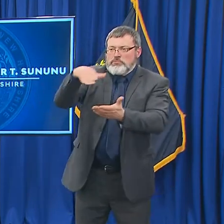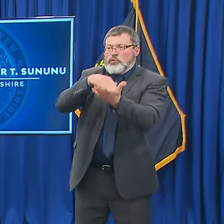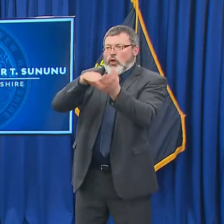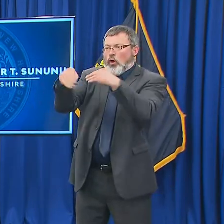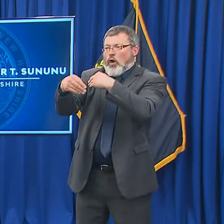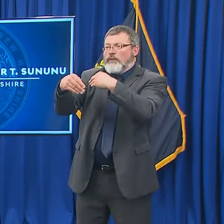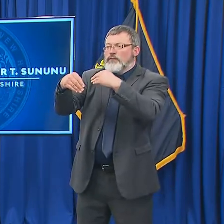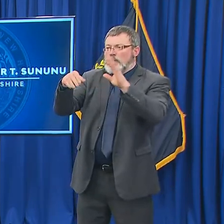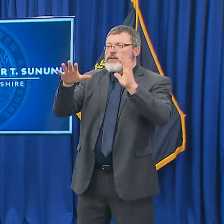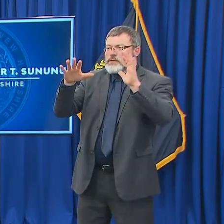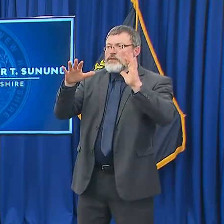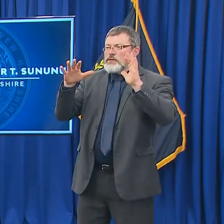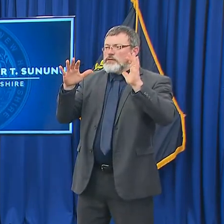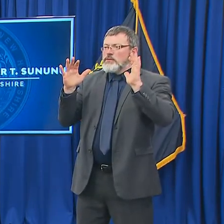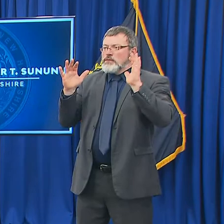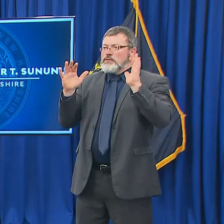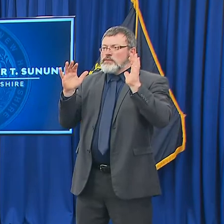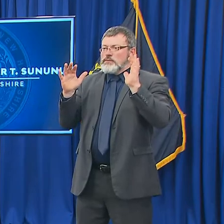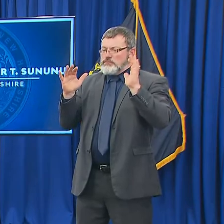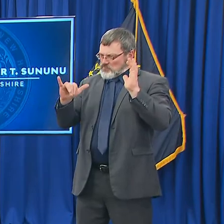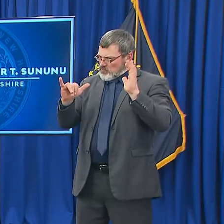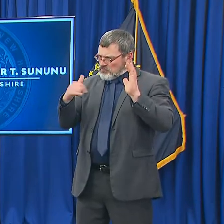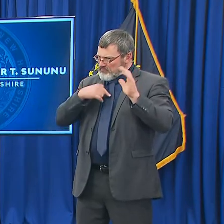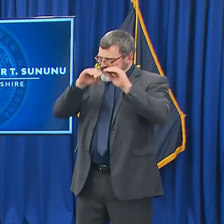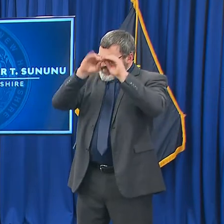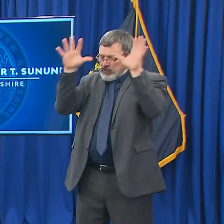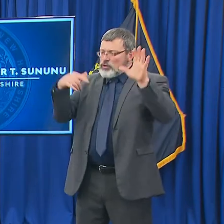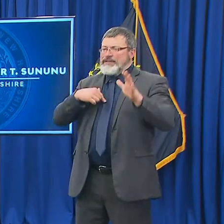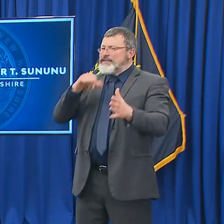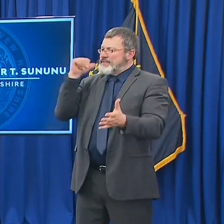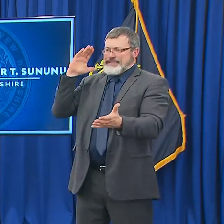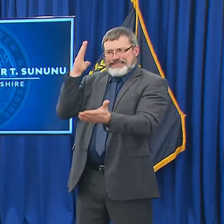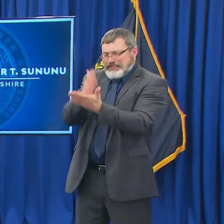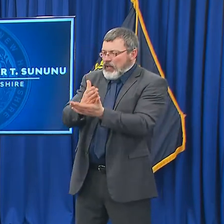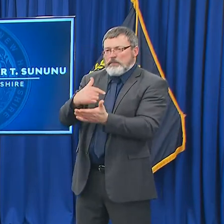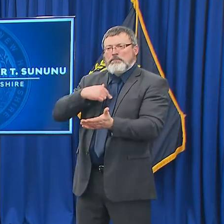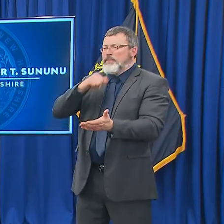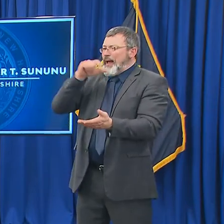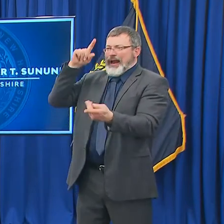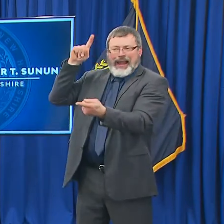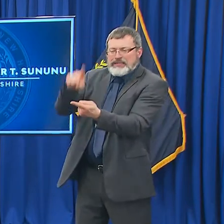got the answer of there was one person. In a certain county who refused to quarantine themselves.